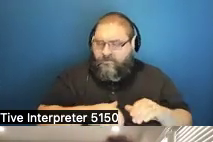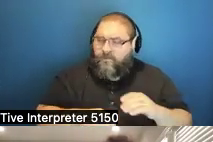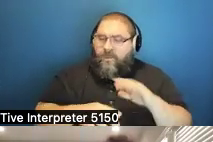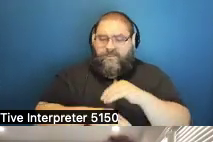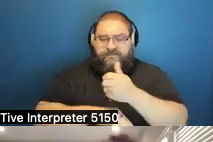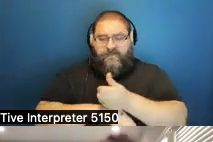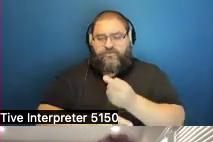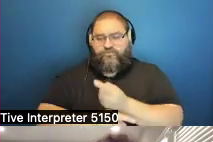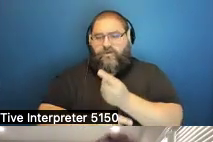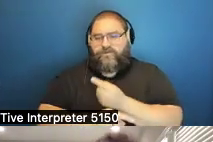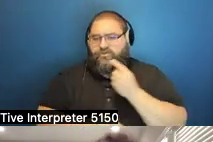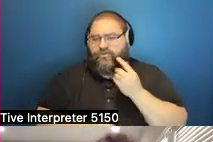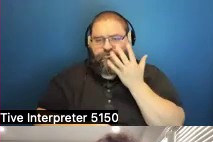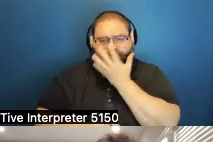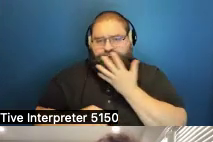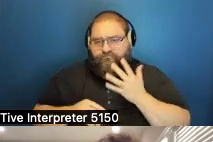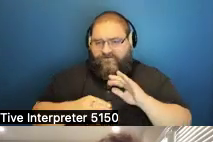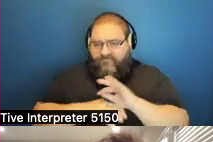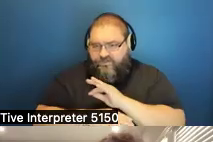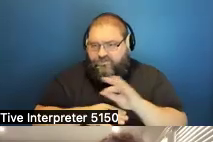19:48:50 Cognition. 19:48:55